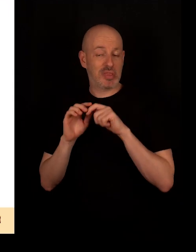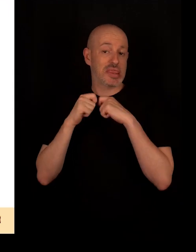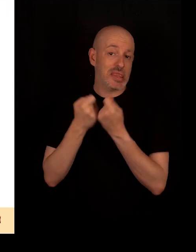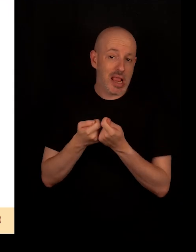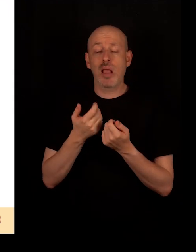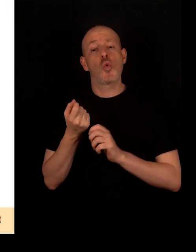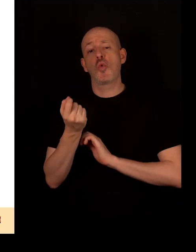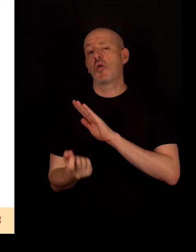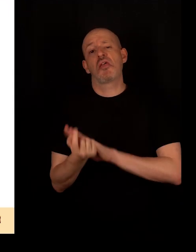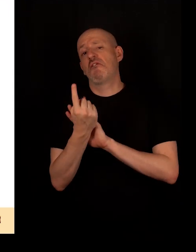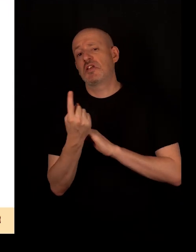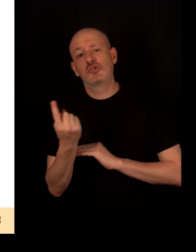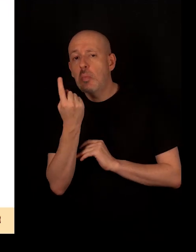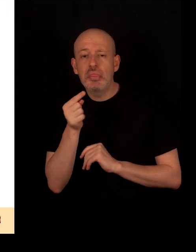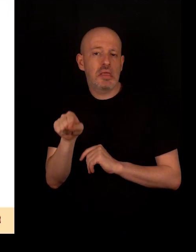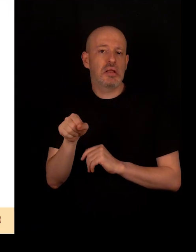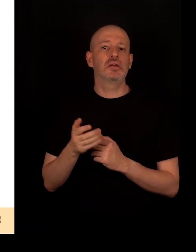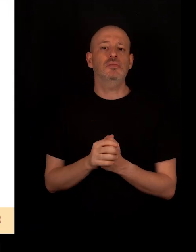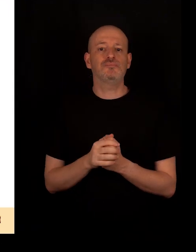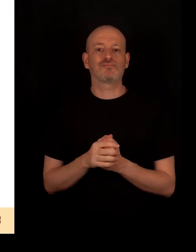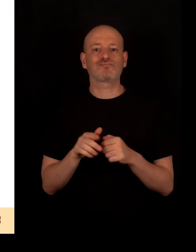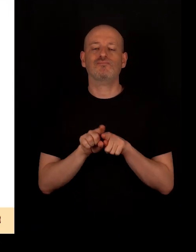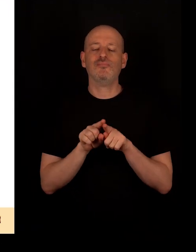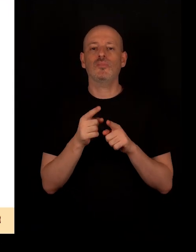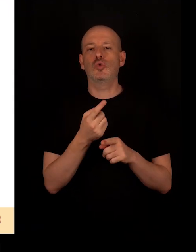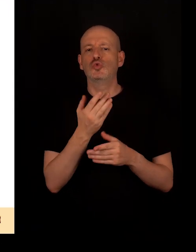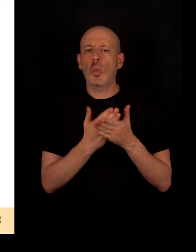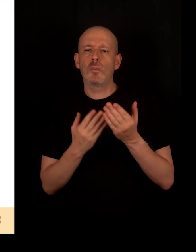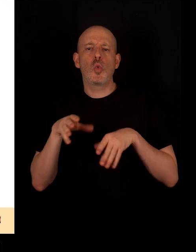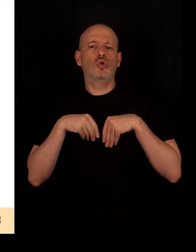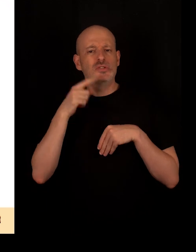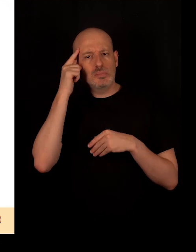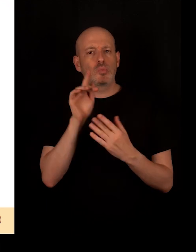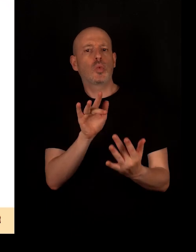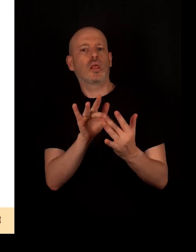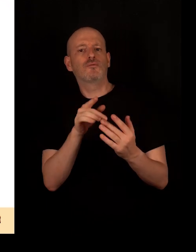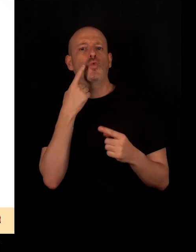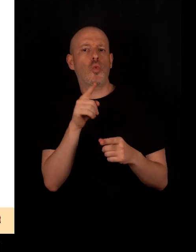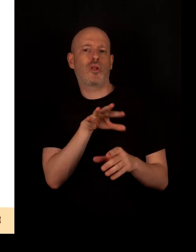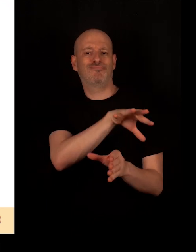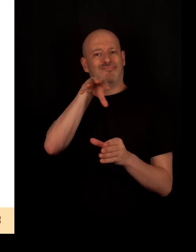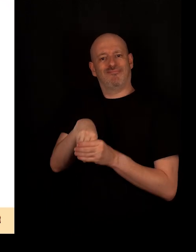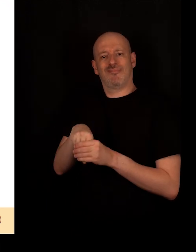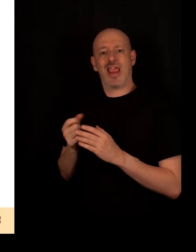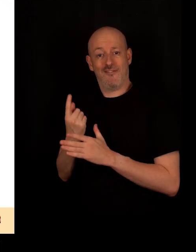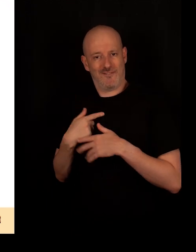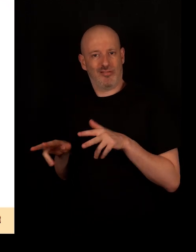team or in an event. And also some hosts might be contacted to take part in events.